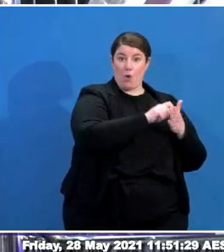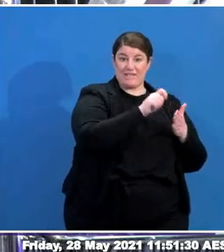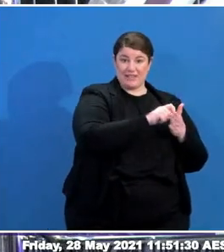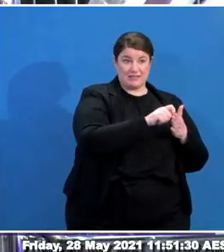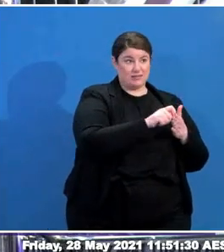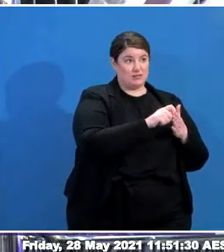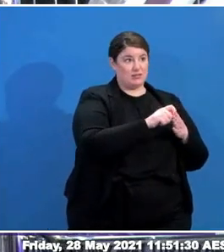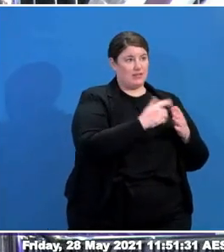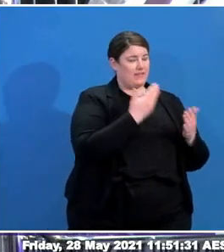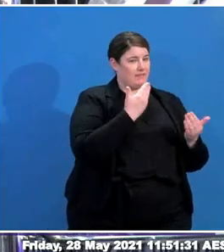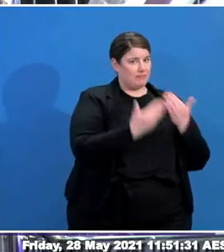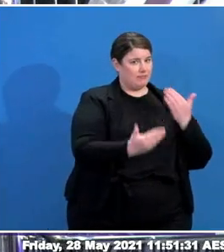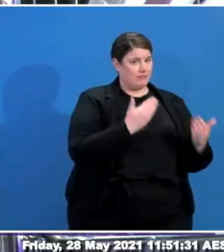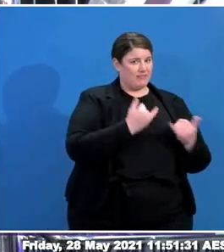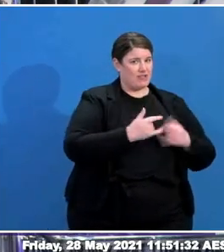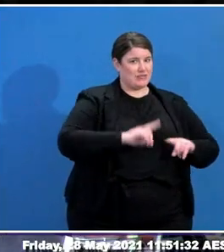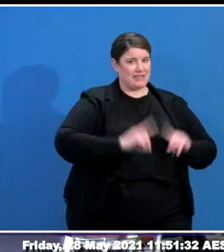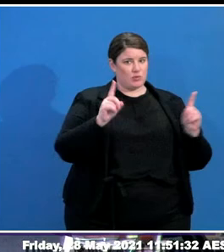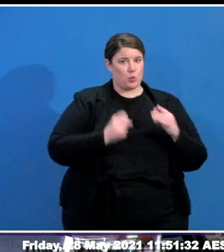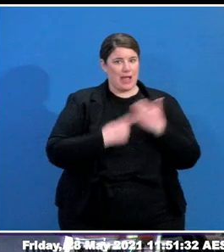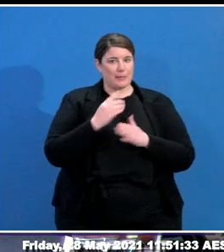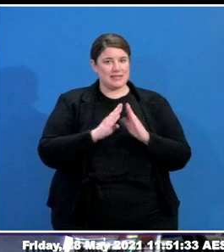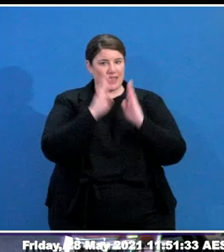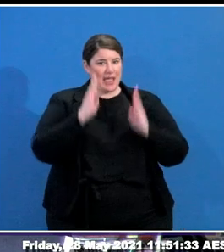day-to-day basis within a home? No, I don't believe that's the case.